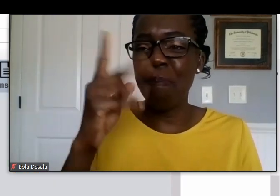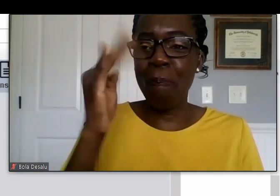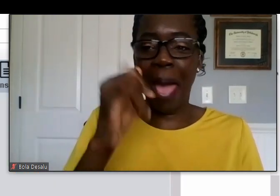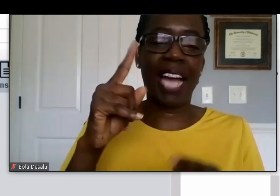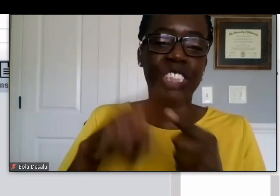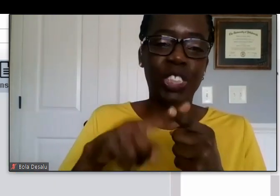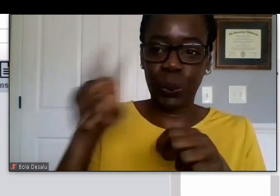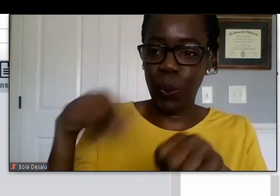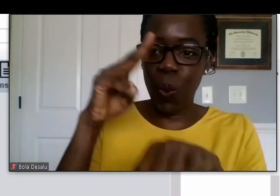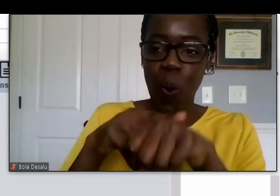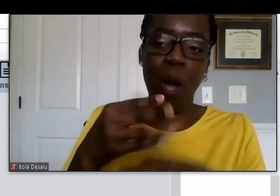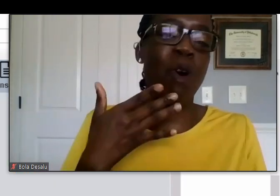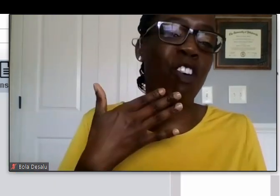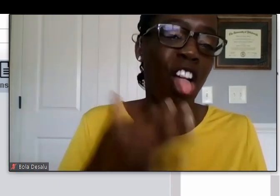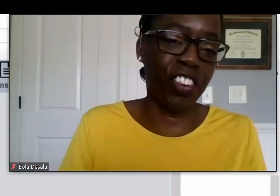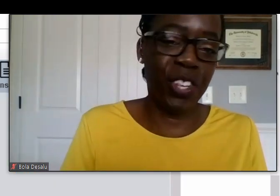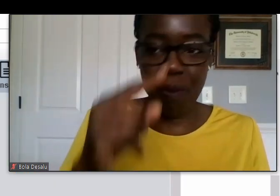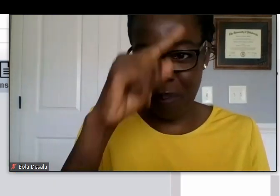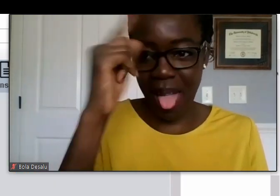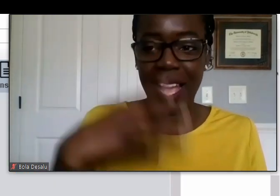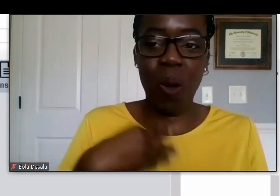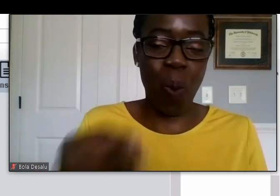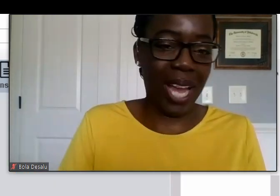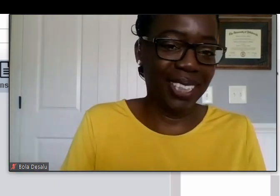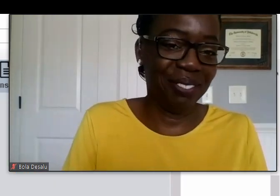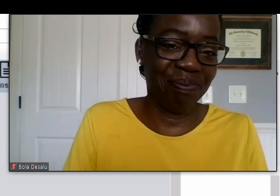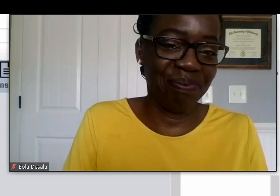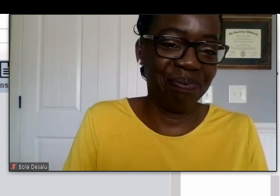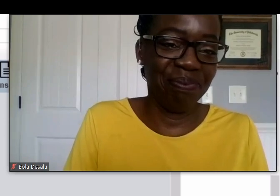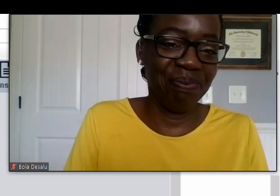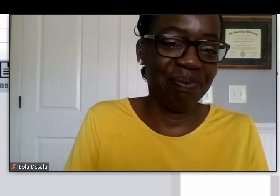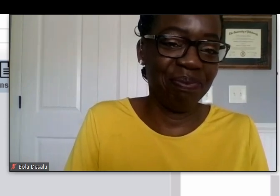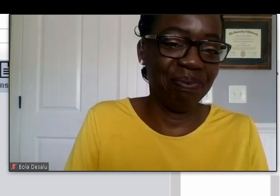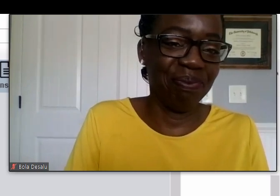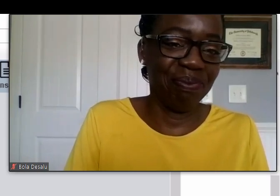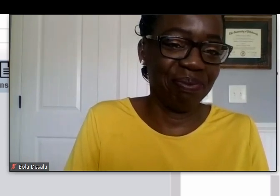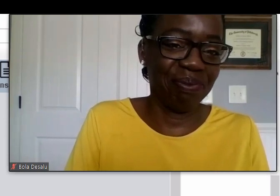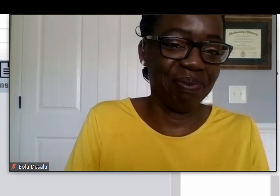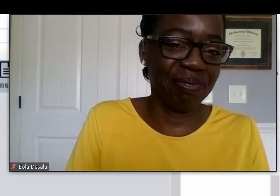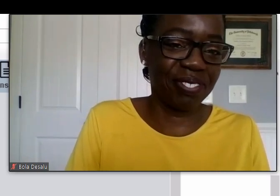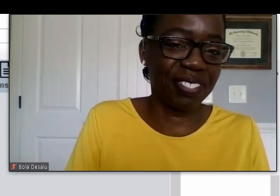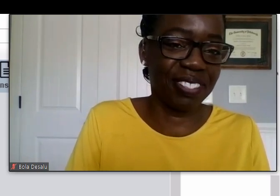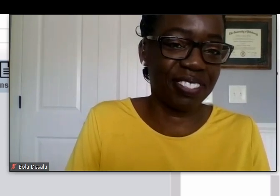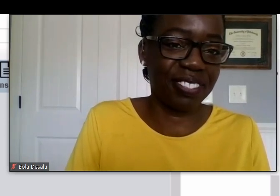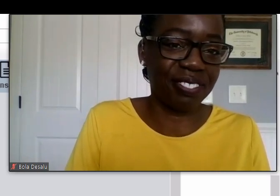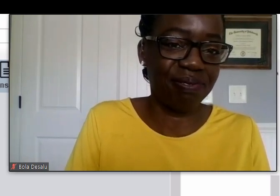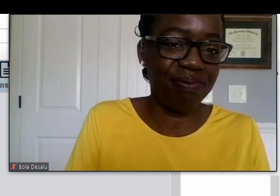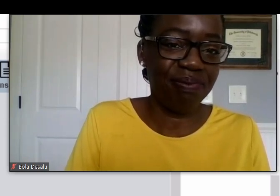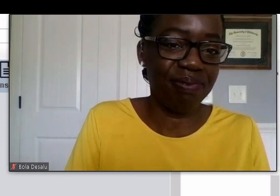so I'm gonna go back and I'm gonna put the default colors which is white for